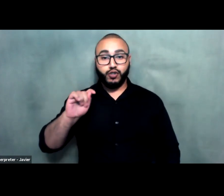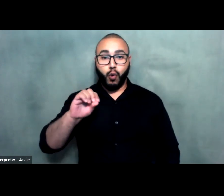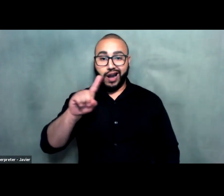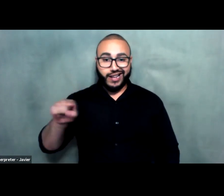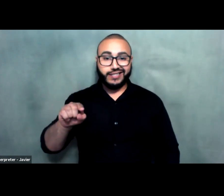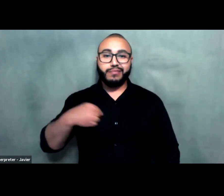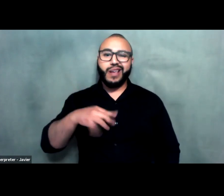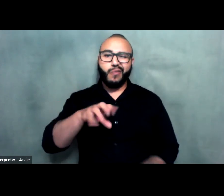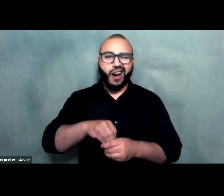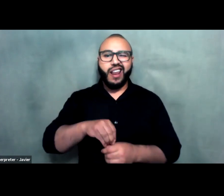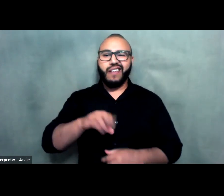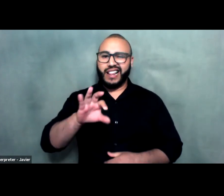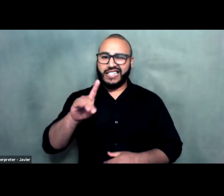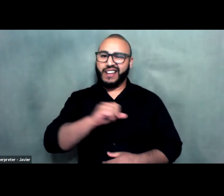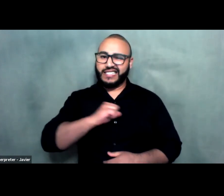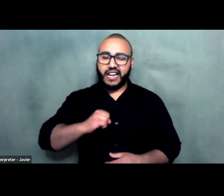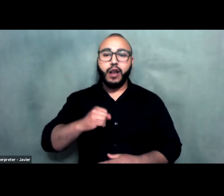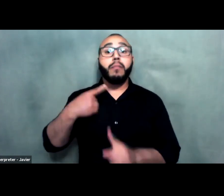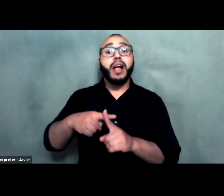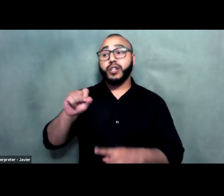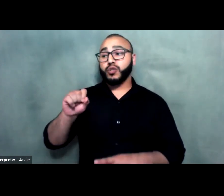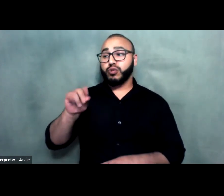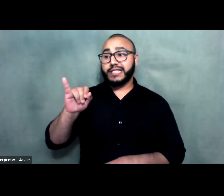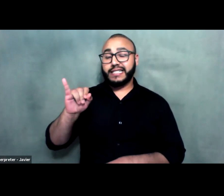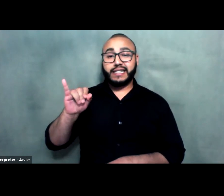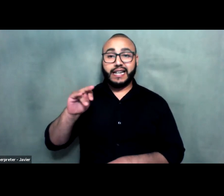We also have Susi Nitzel, our professional development coordinator and our Senate